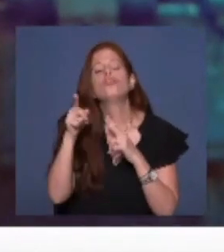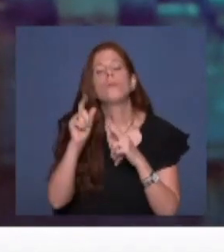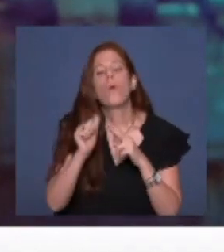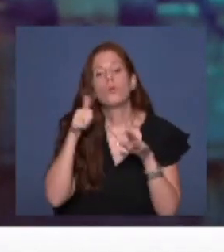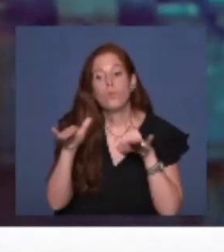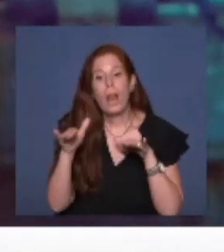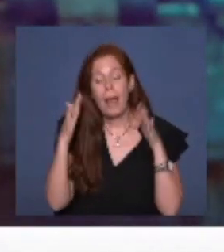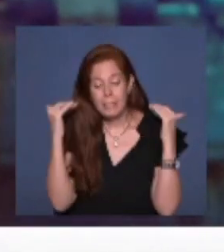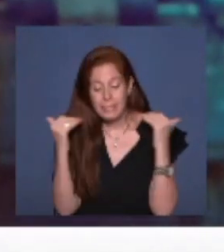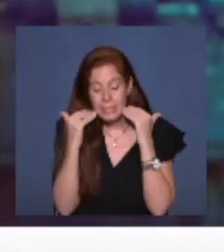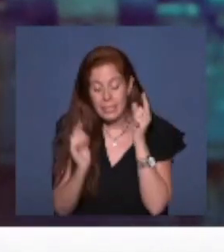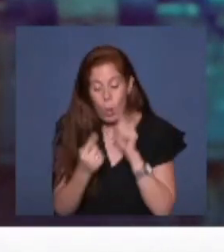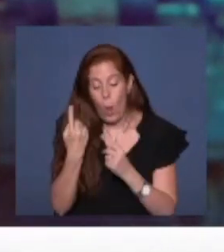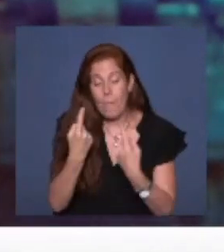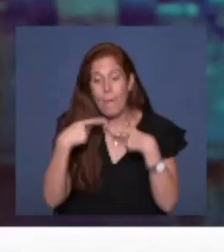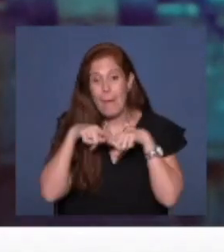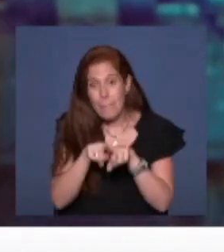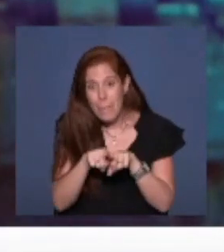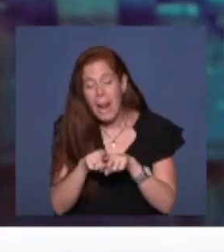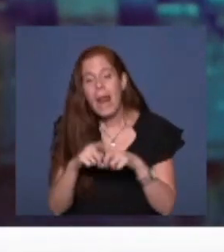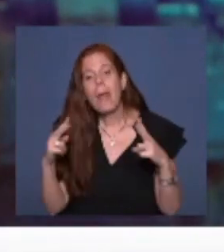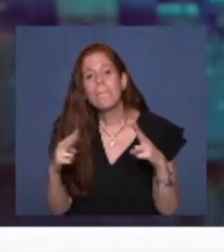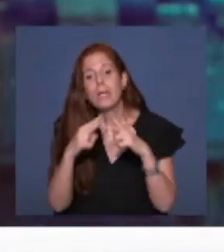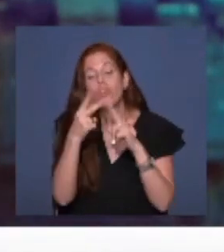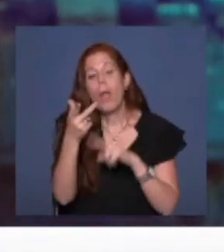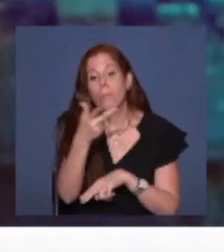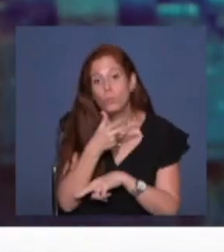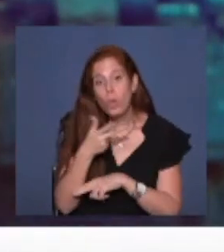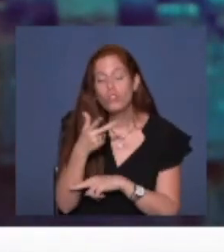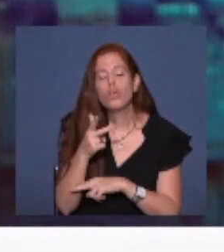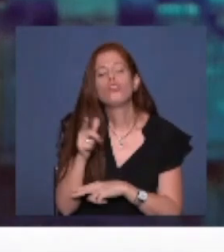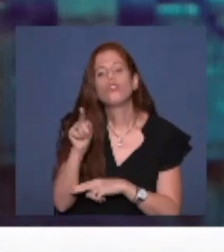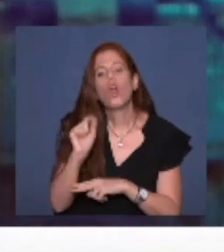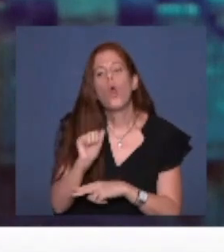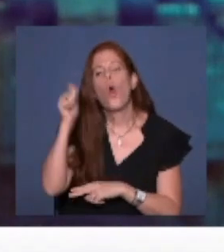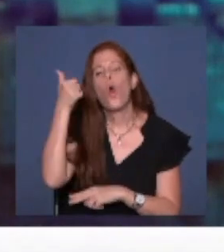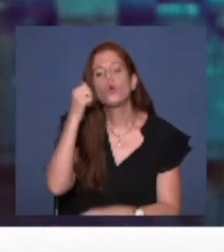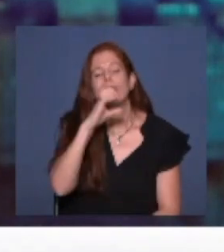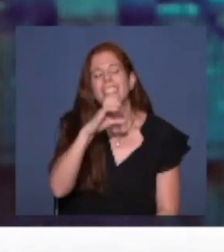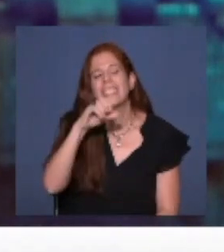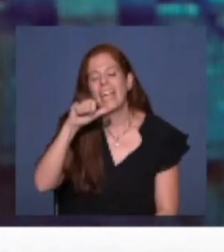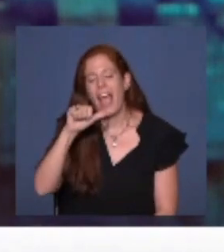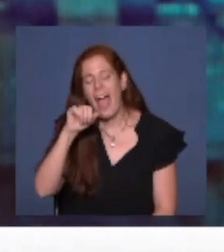between the Director of the CIA, the Head of the Mossad, and the PM of Qatar. The issue of the hostages is naturally the focus point,